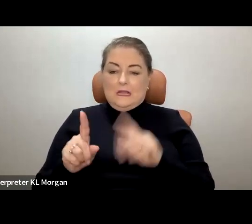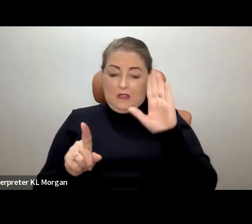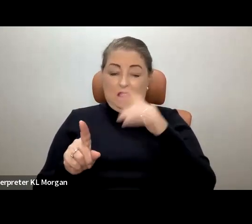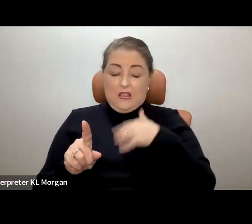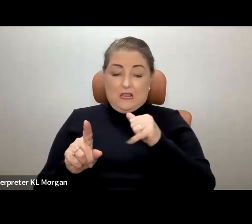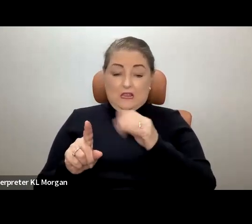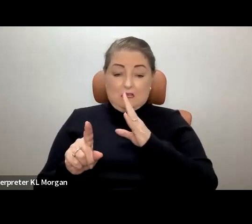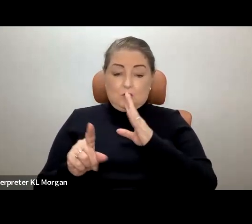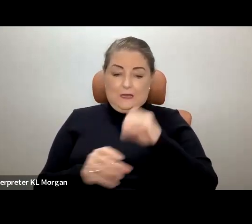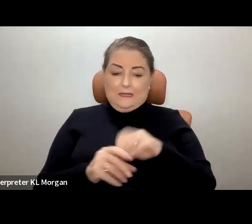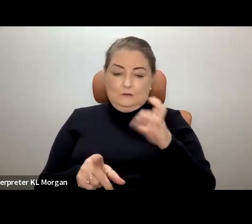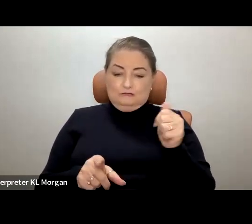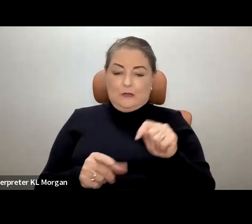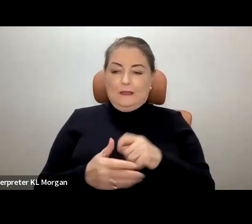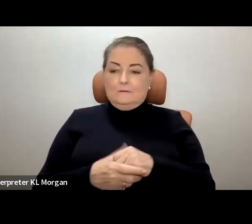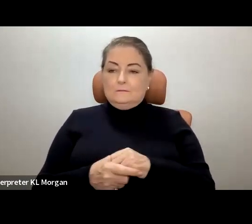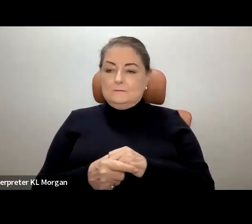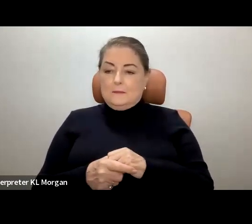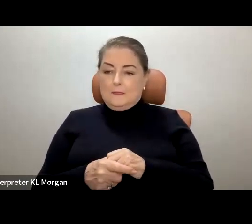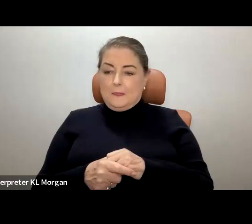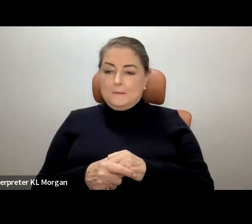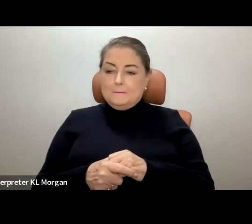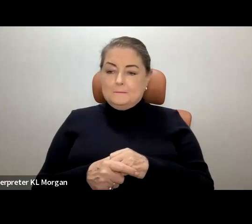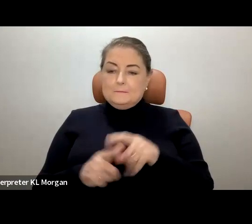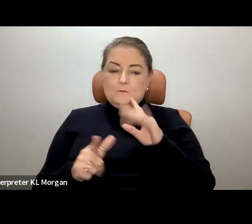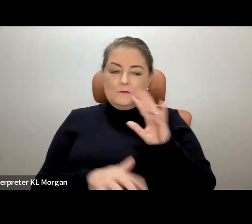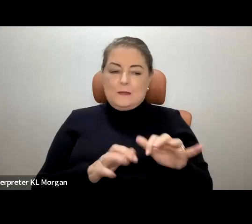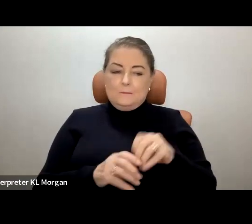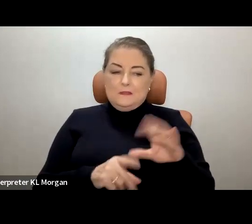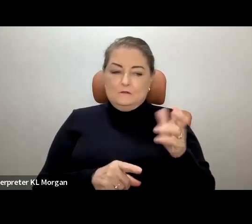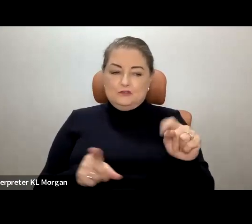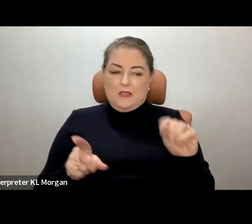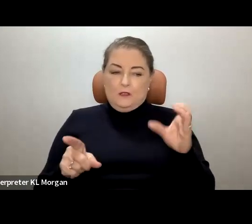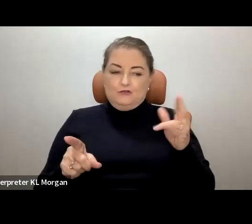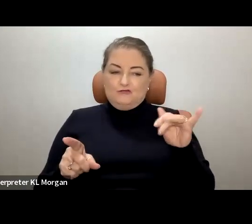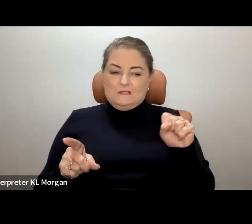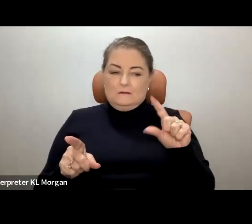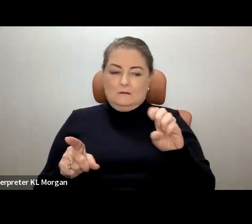[Andrew Marcum] Any more questions about Ally? I just want to clarify, I'm not, I